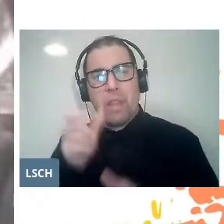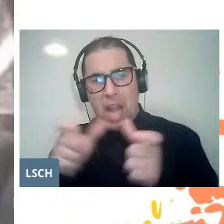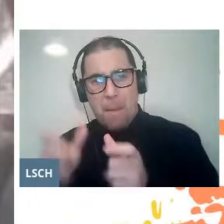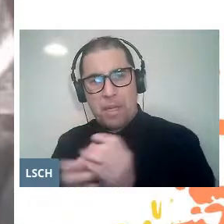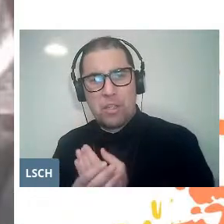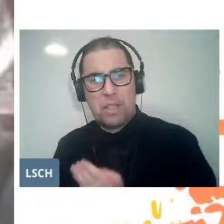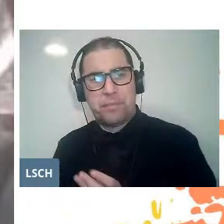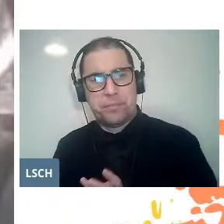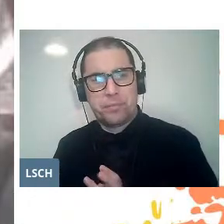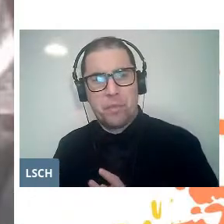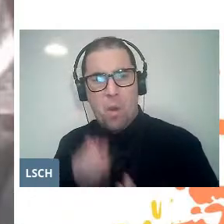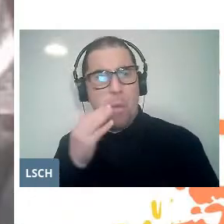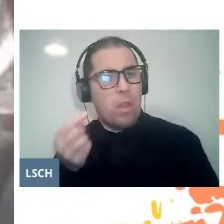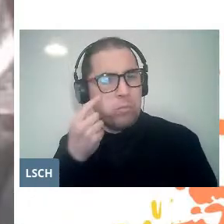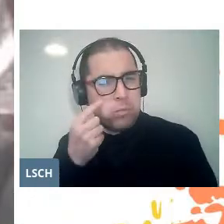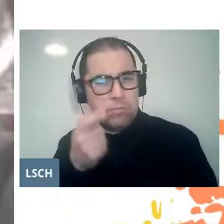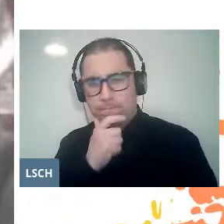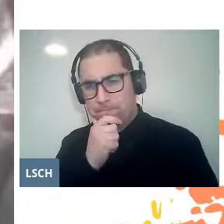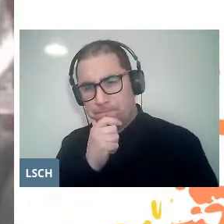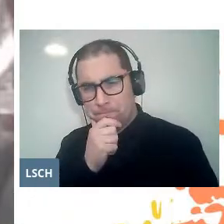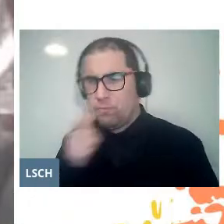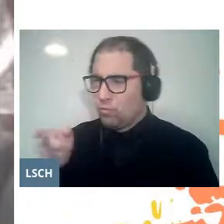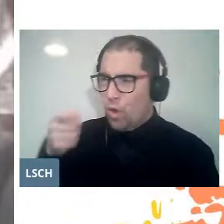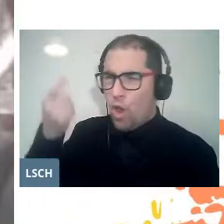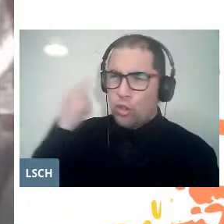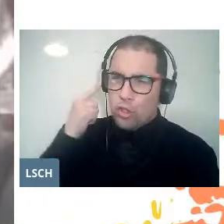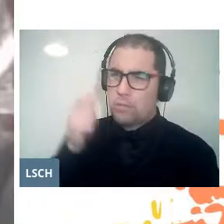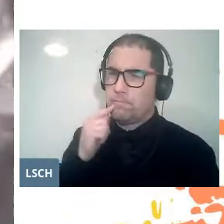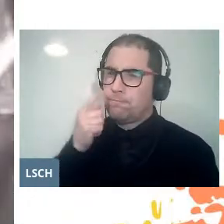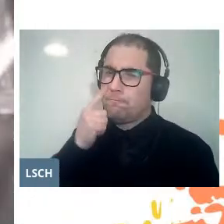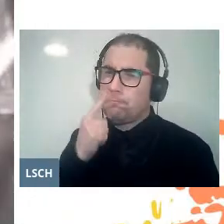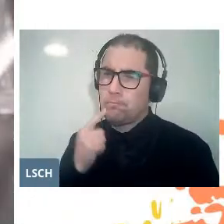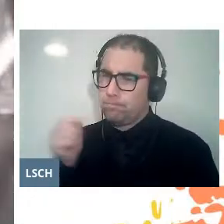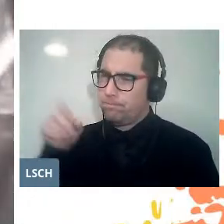by observing greater sound possibilities, will gradually begin to generate